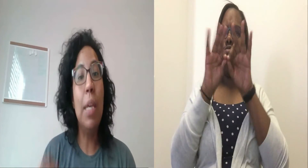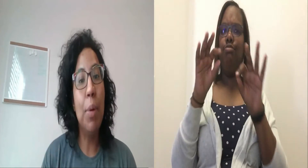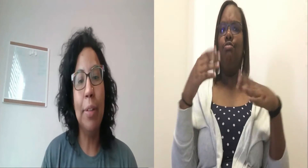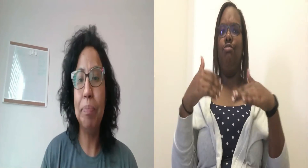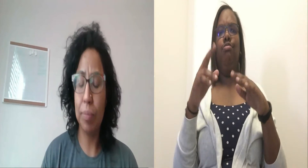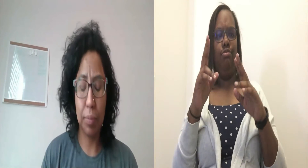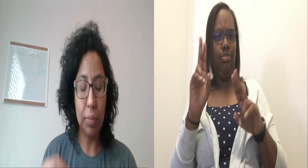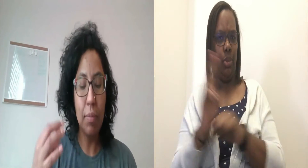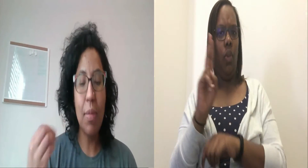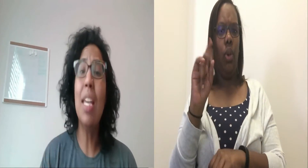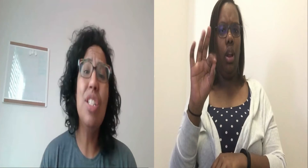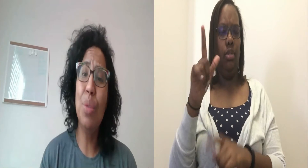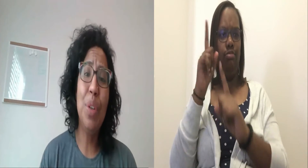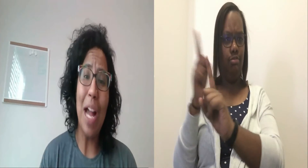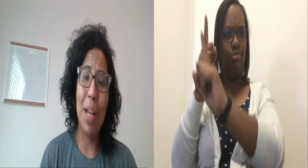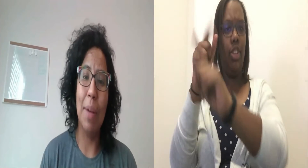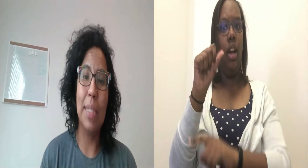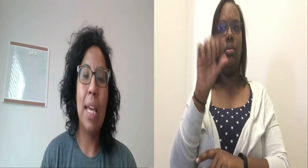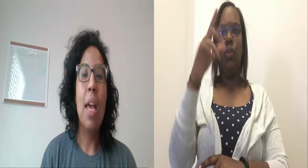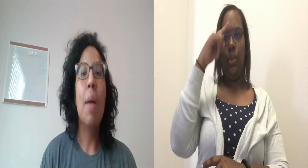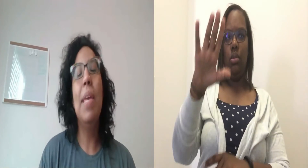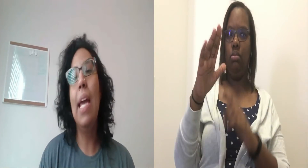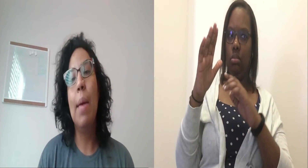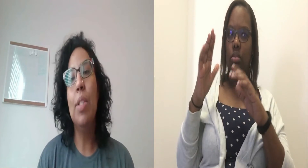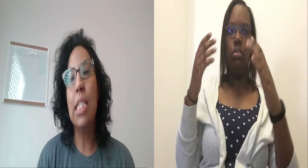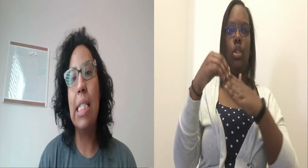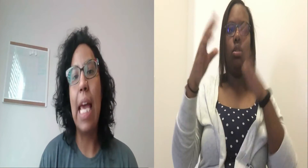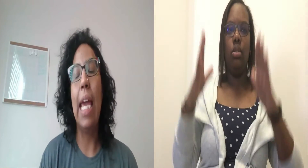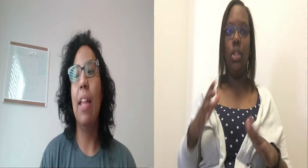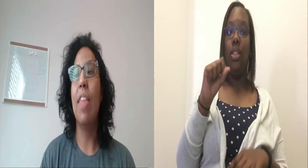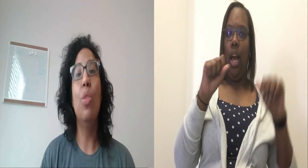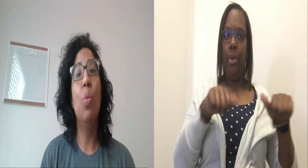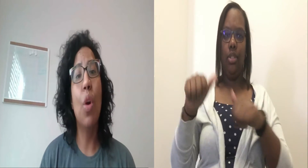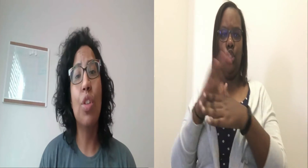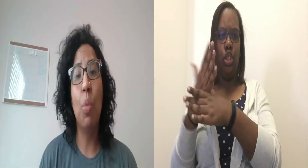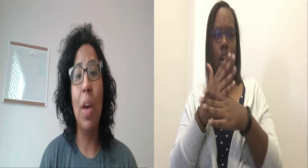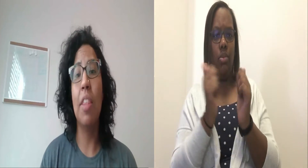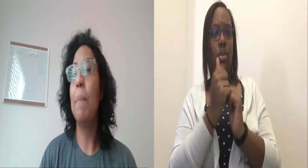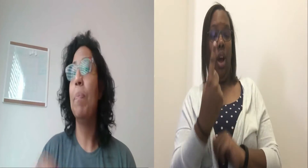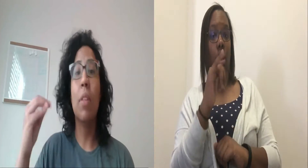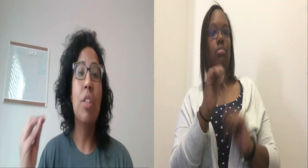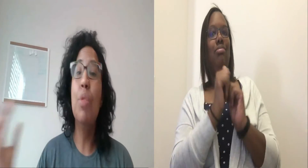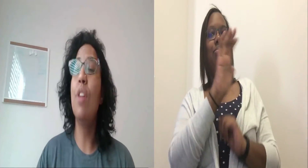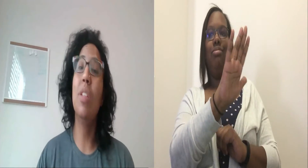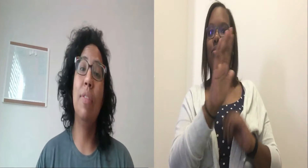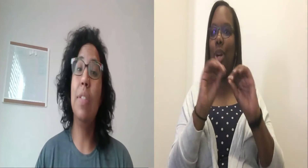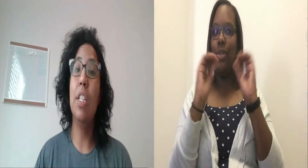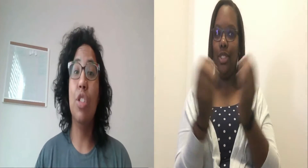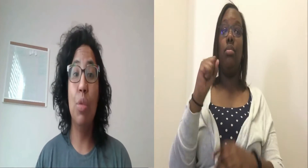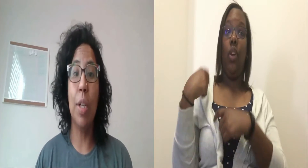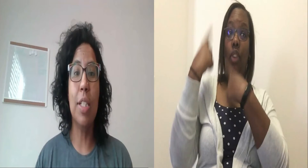people into your outcomes being able to say that you worked with 250 consumers